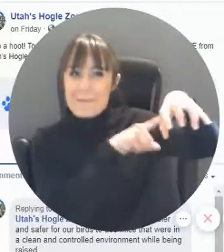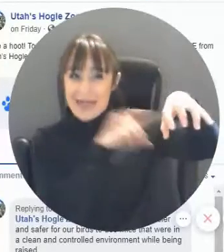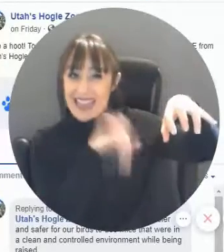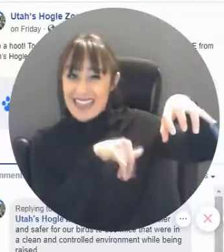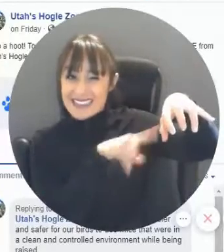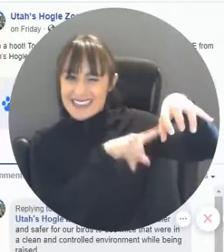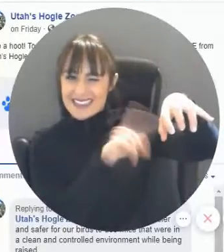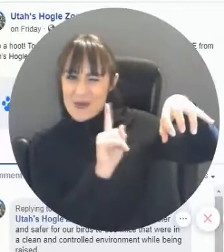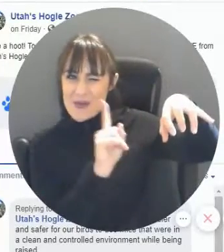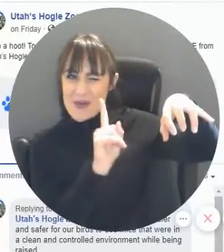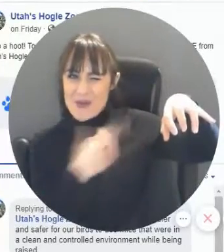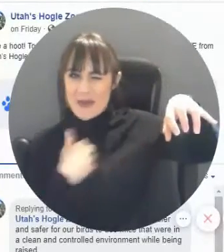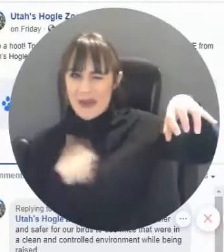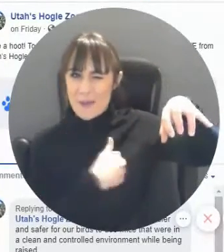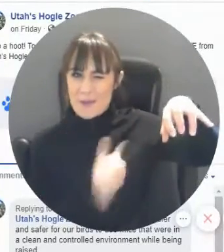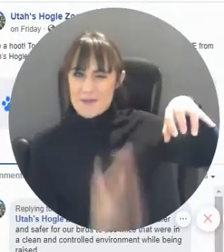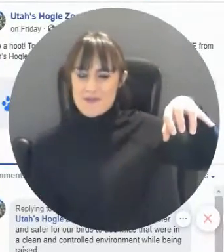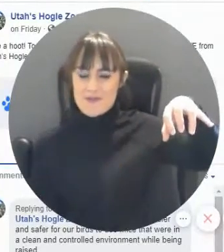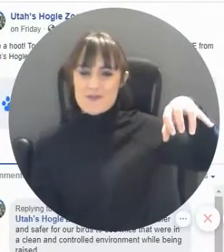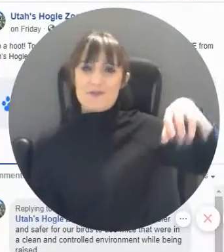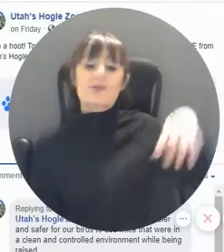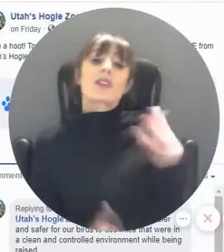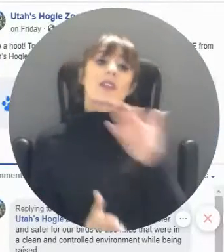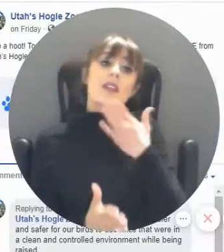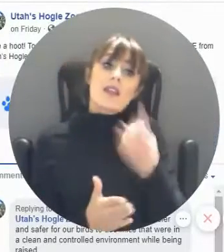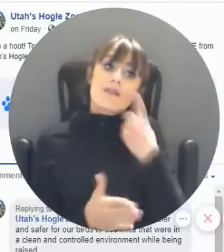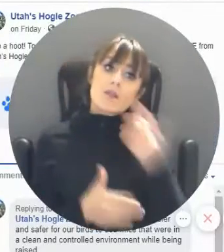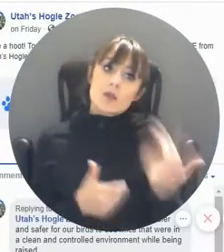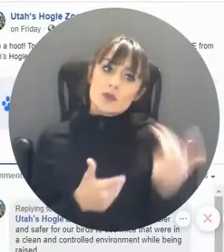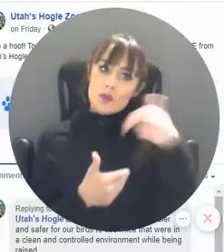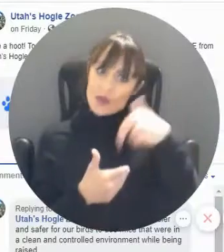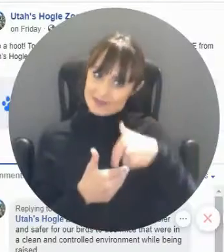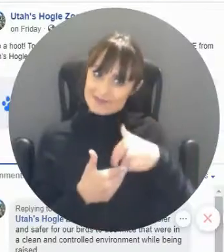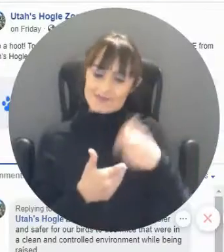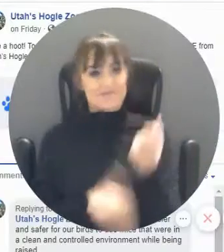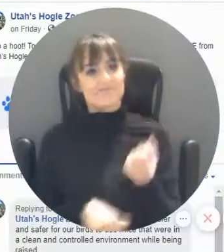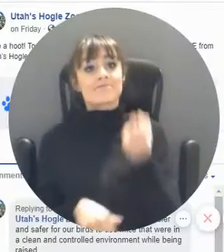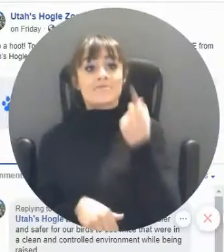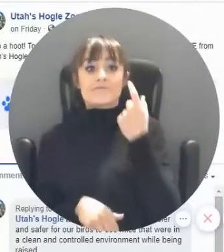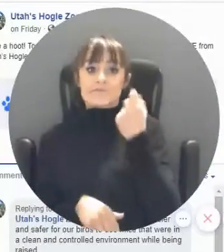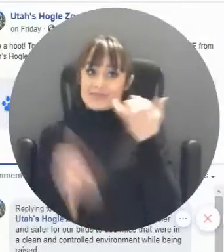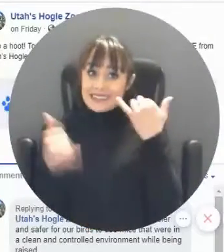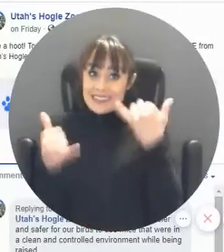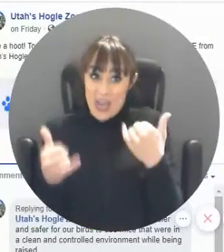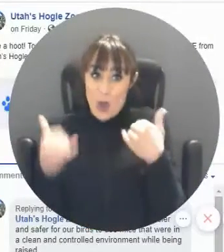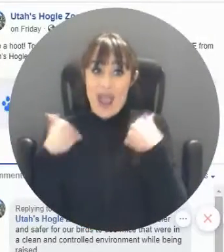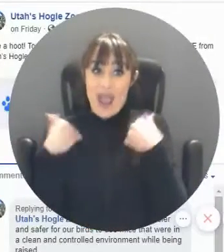So thanks for joining us, as you can see I'm wearing a mask, I apologize if the audio isn't so great.